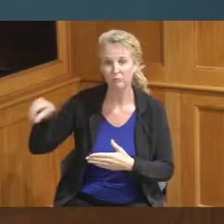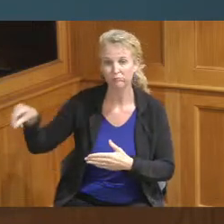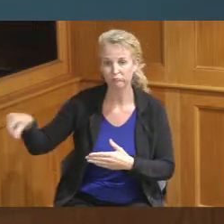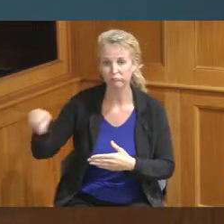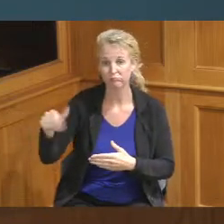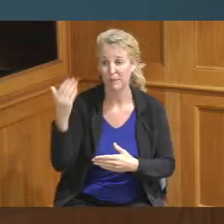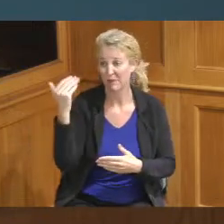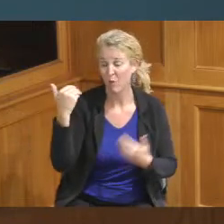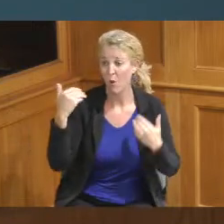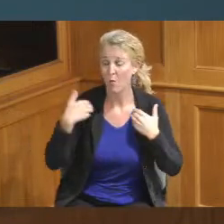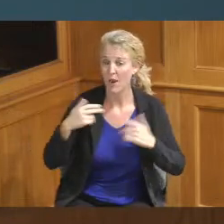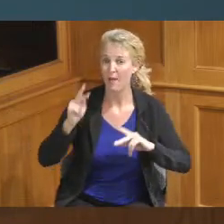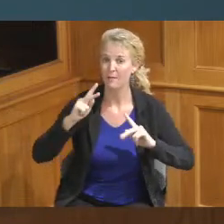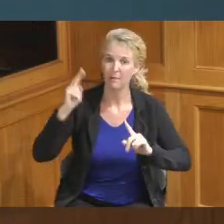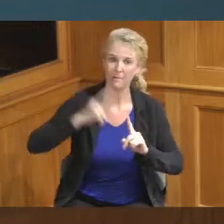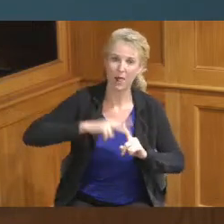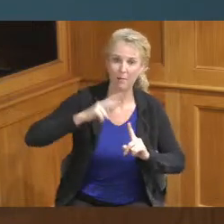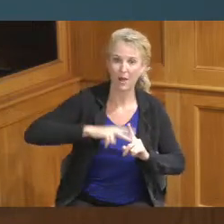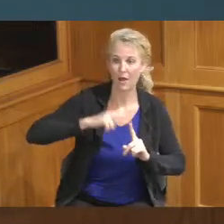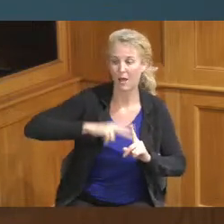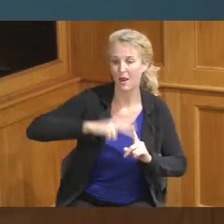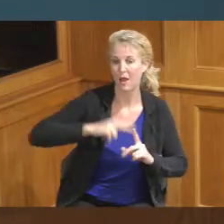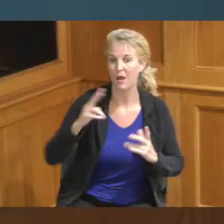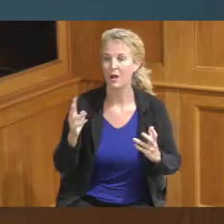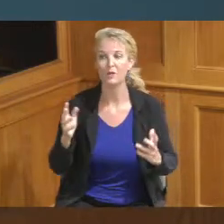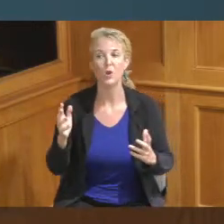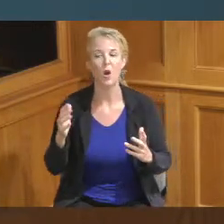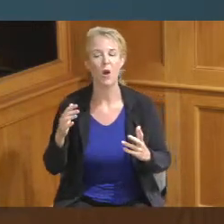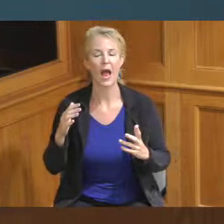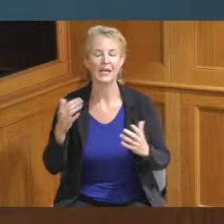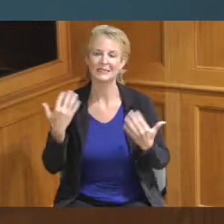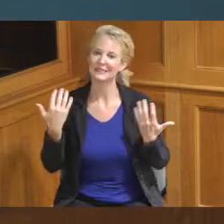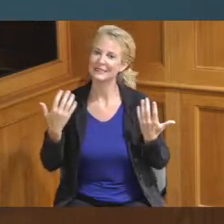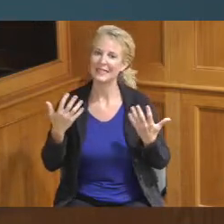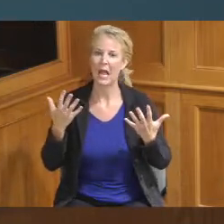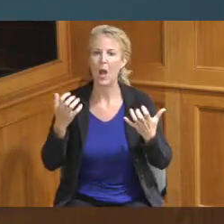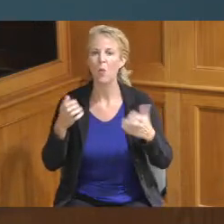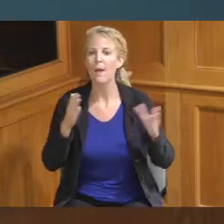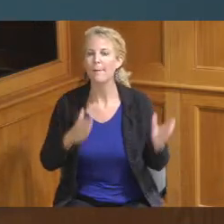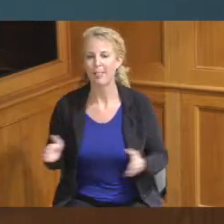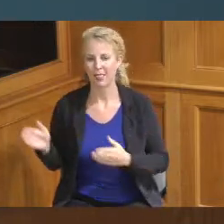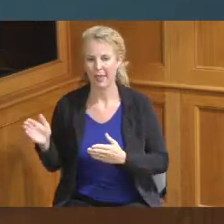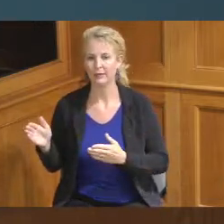because we had a lot more money at that point so I'm just looking at a plan and I feel like there's